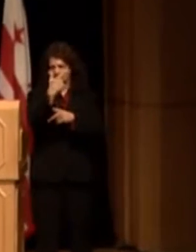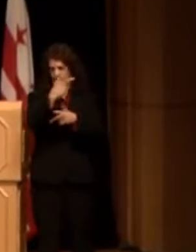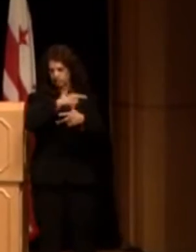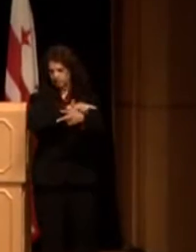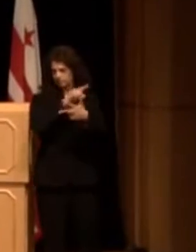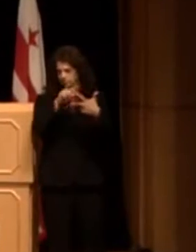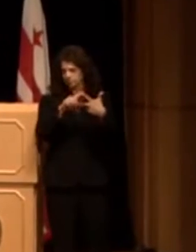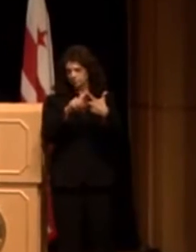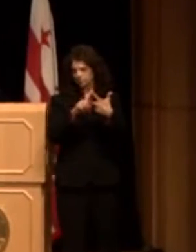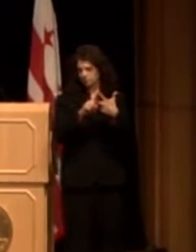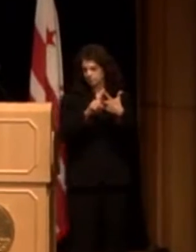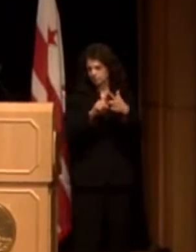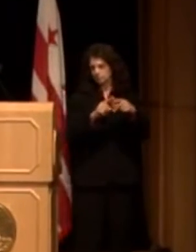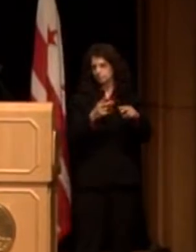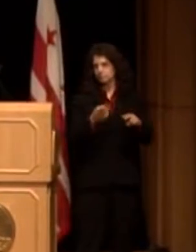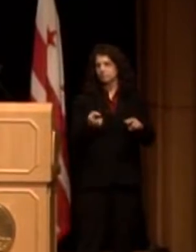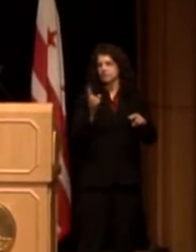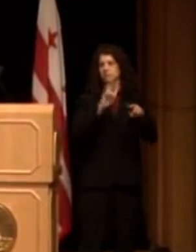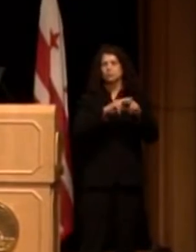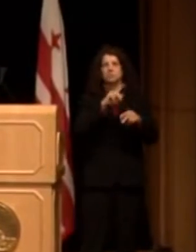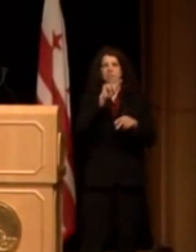REVENUE IN THE DISTRICT OF COLUMBIA AND I NEED TO BE